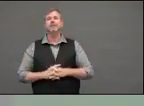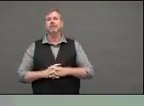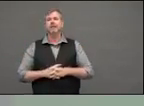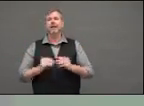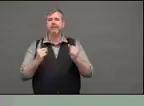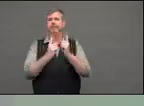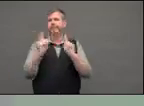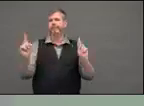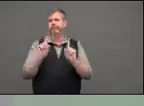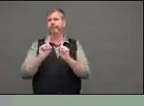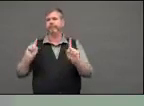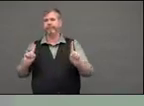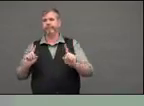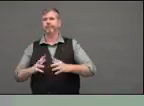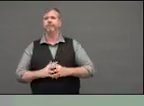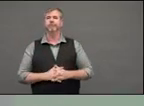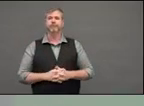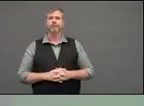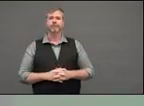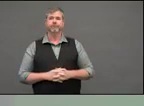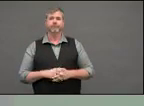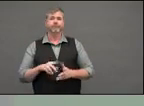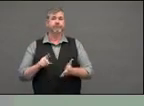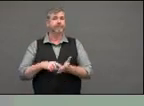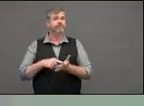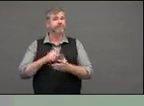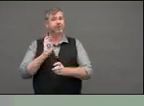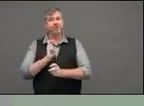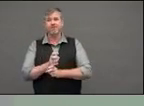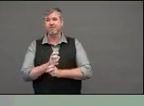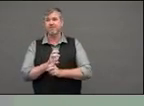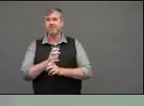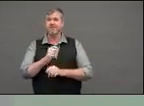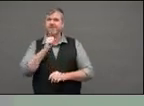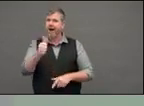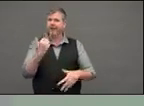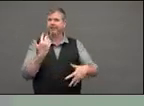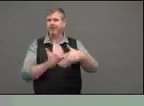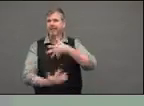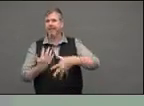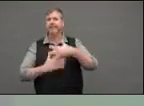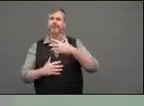um to not socialize i think that's just very difficult i think us as humans